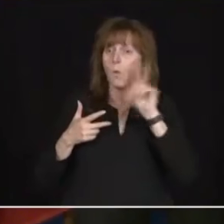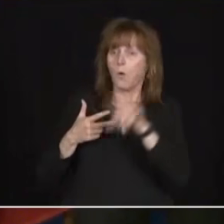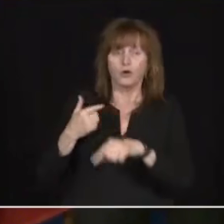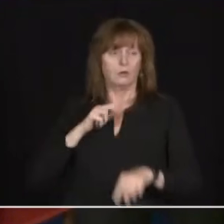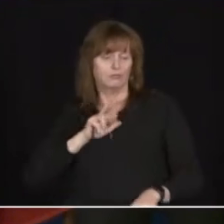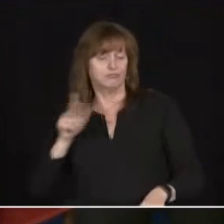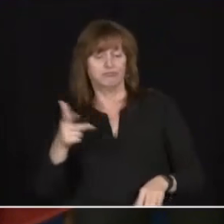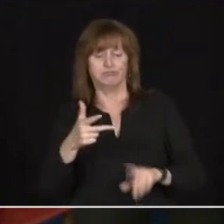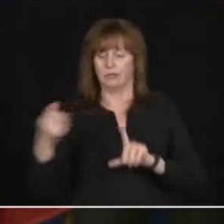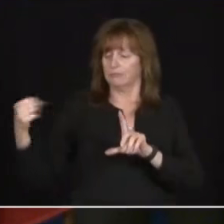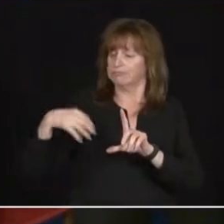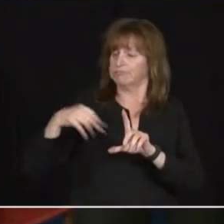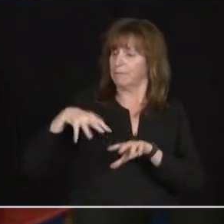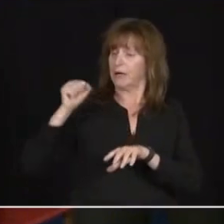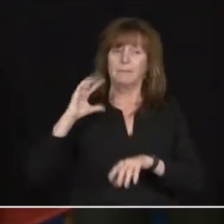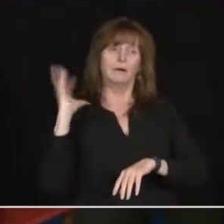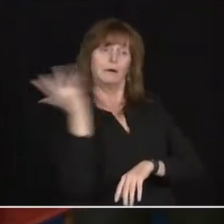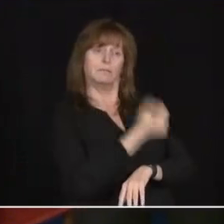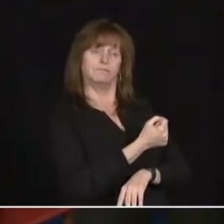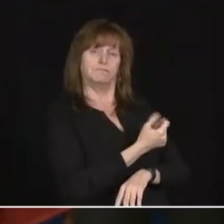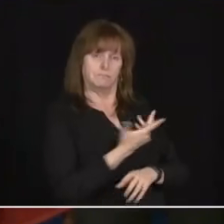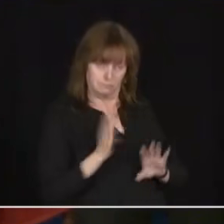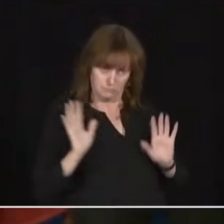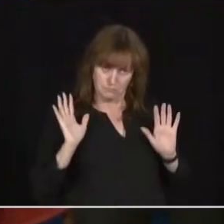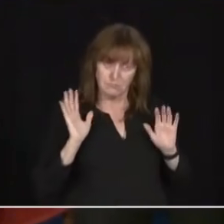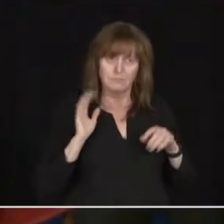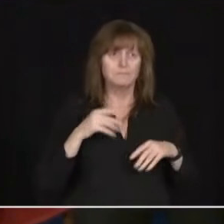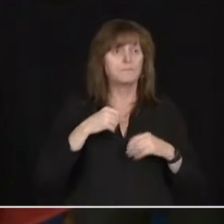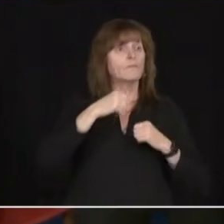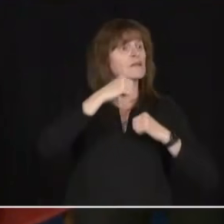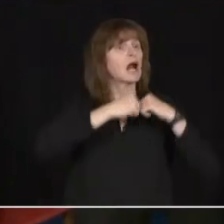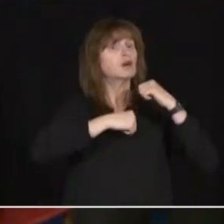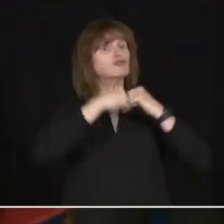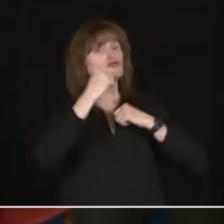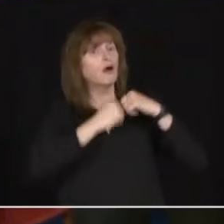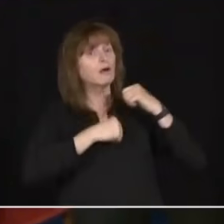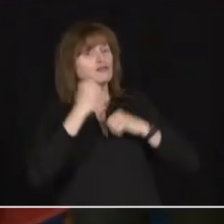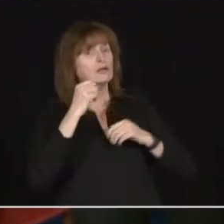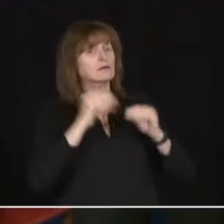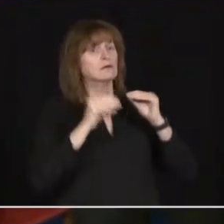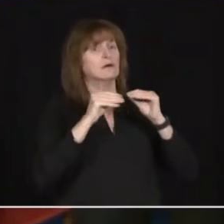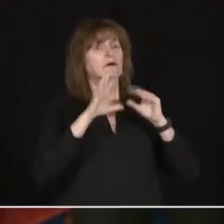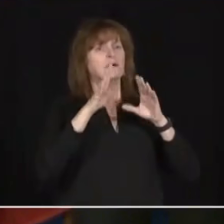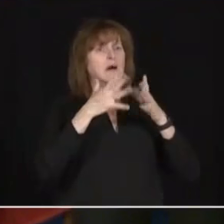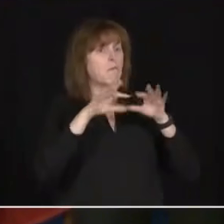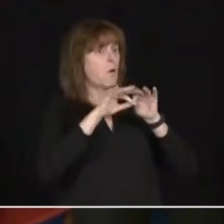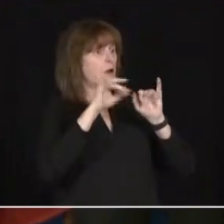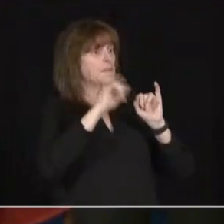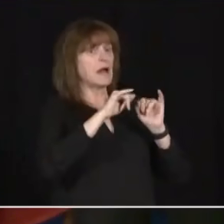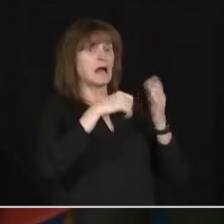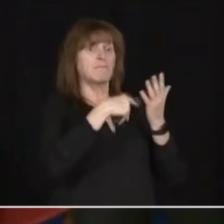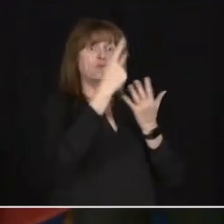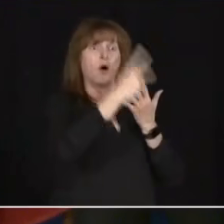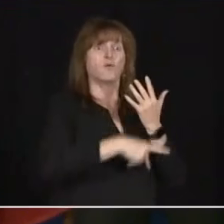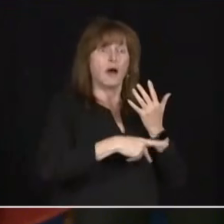include demolition work related to essential construction projects and multi-unit residential projects such